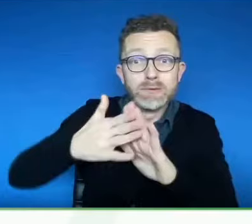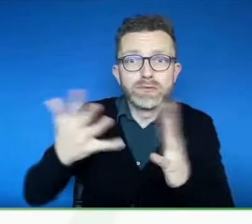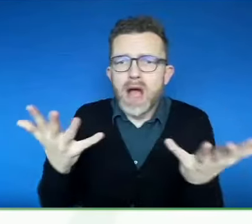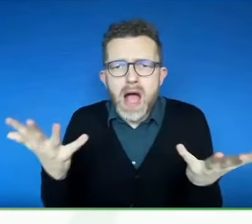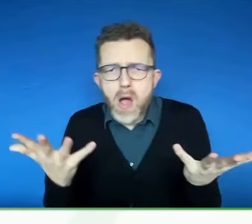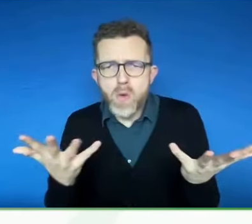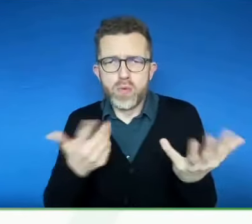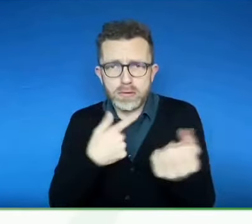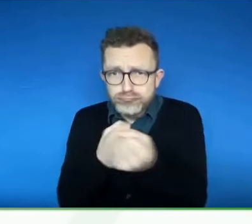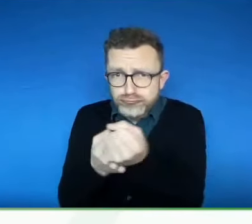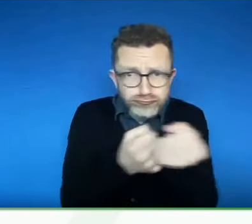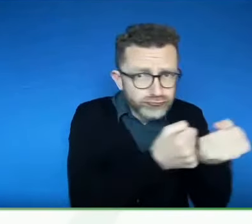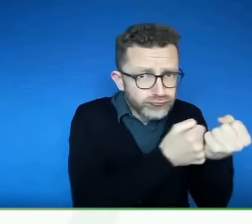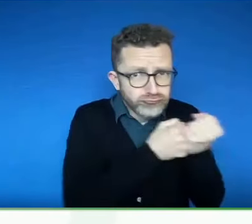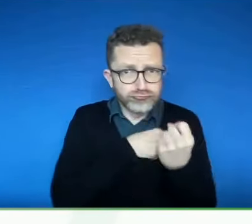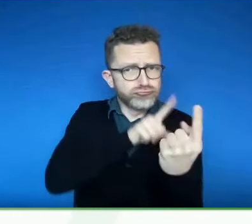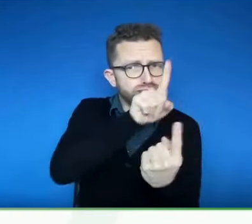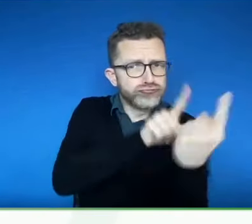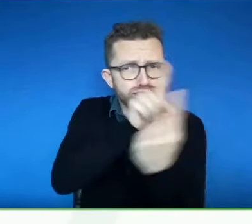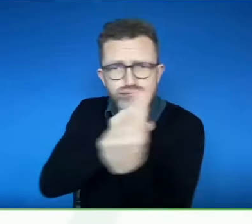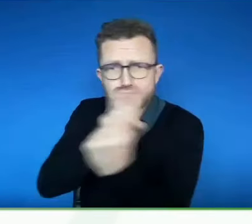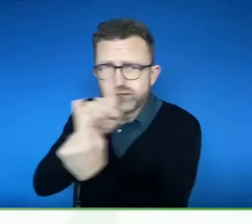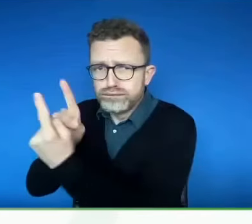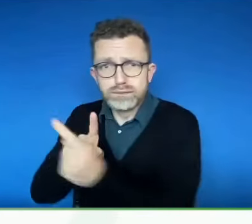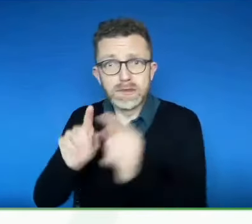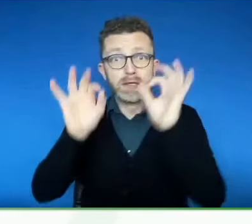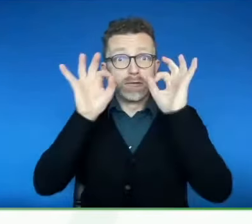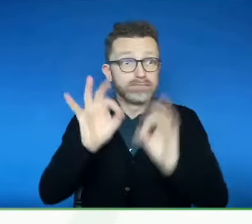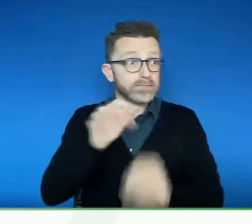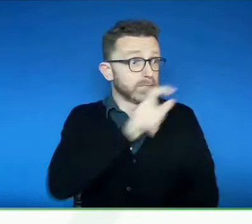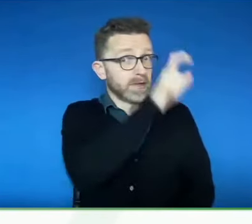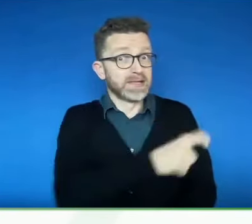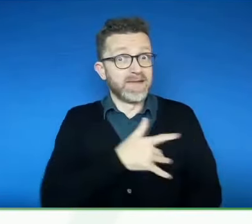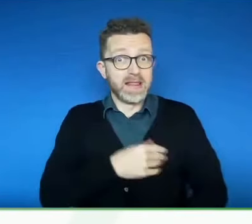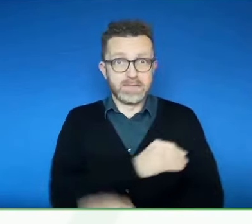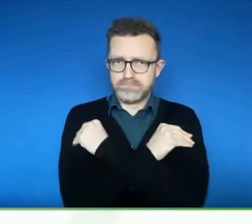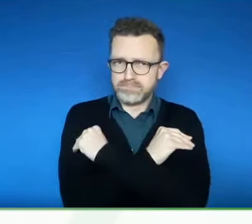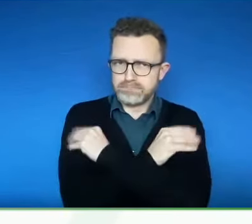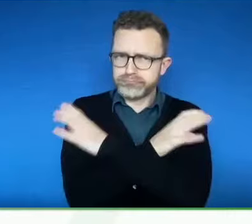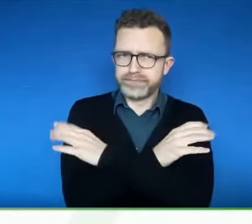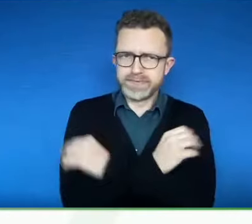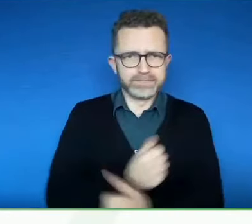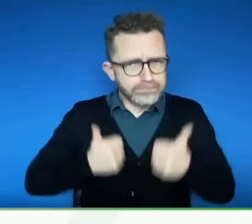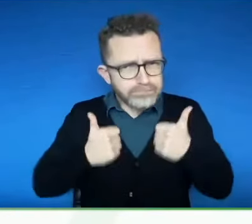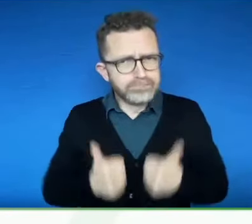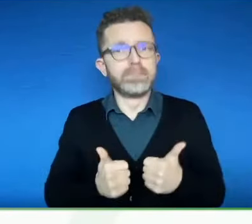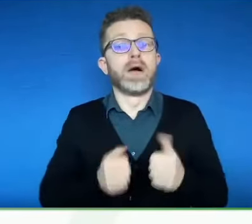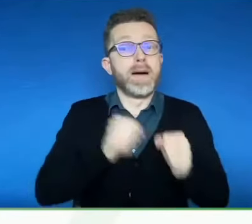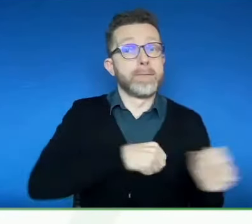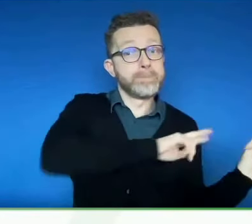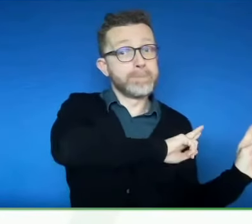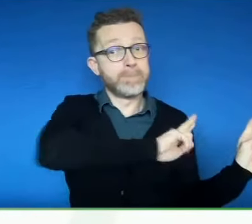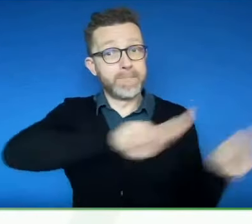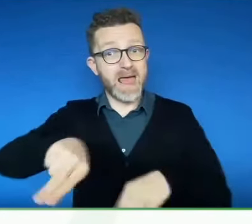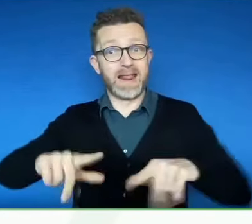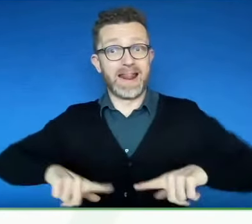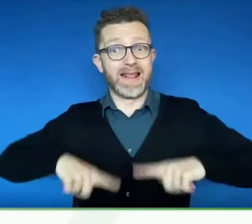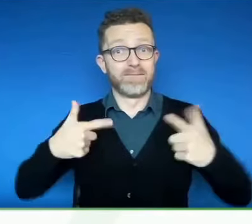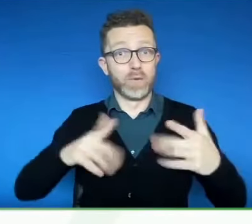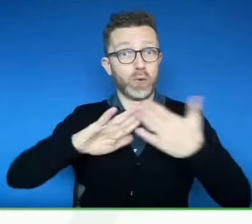And the whole process of the institutionalisation, for one person it can take a whole year.